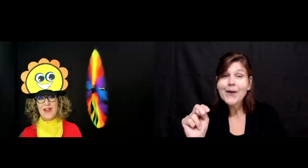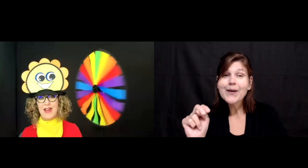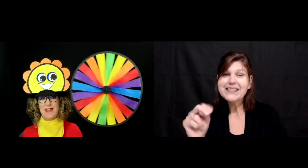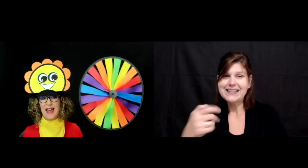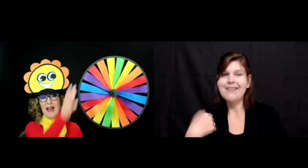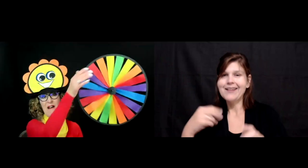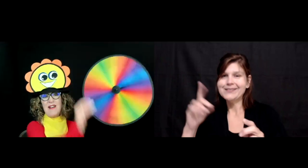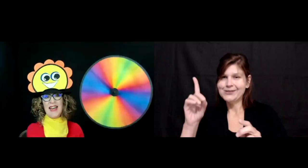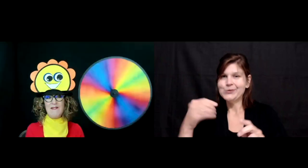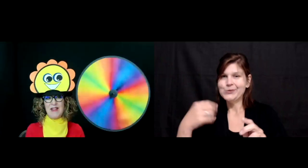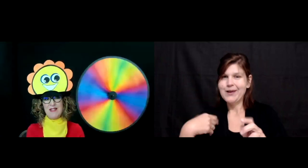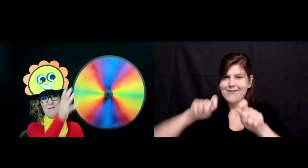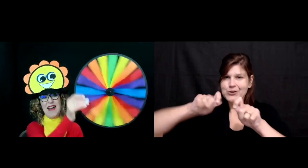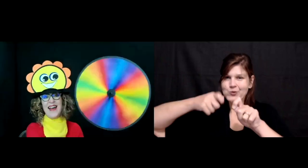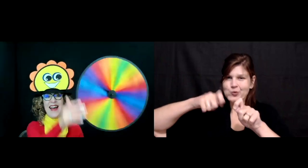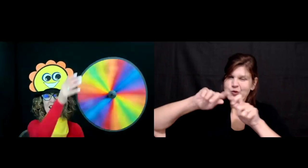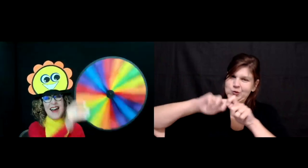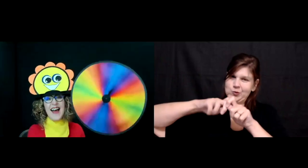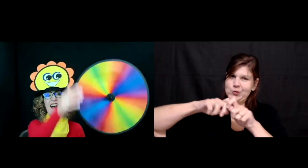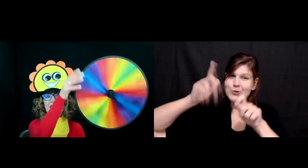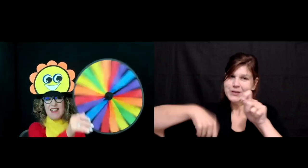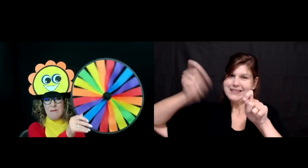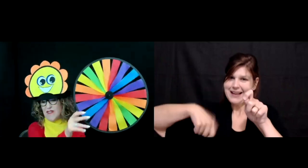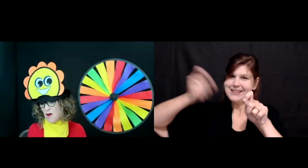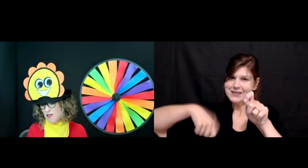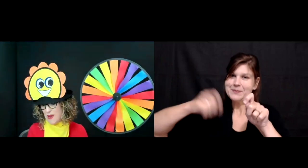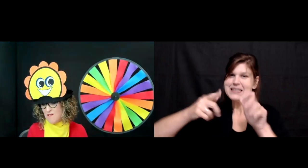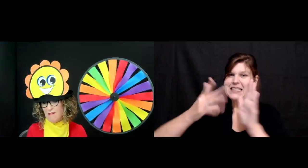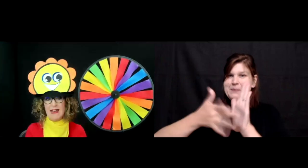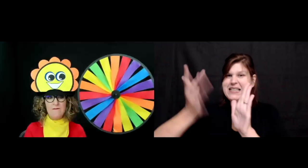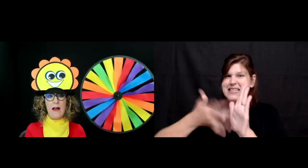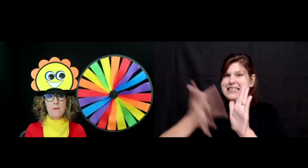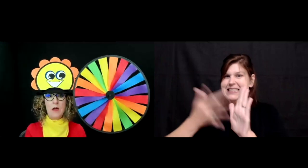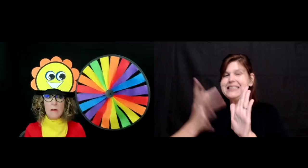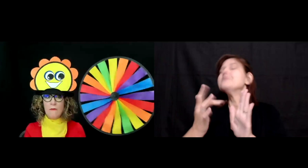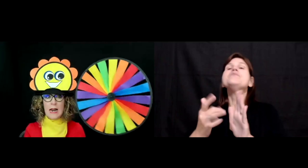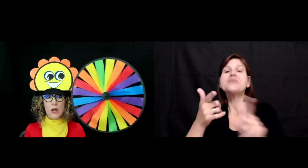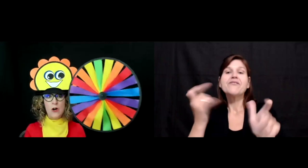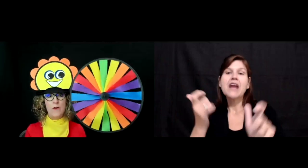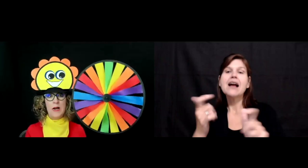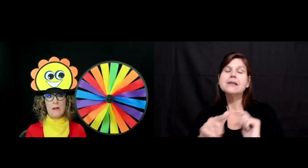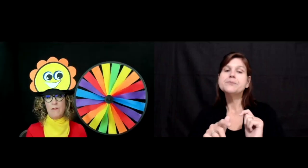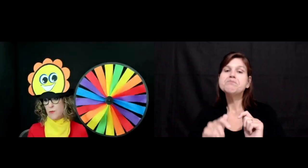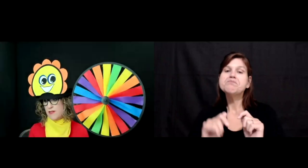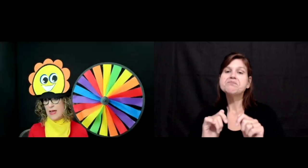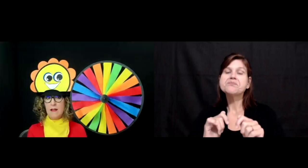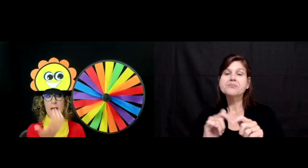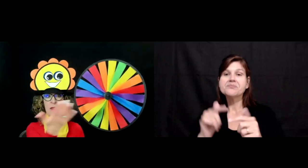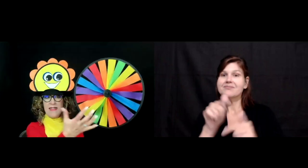'cause I really give it some, I really spin that spinner very fast. But really good for building visual skills,